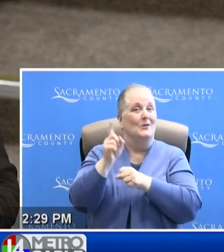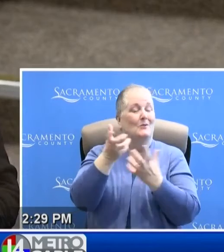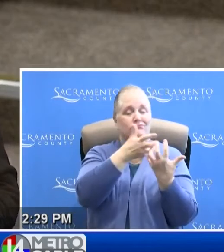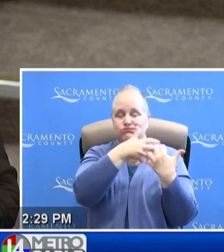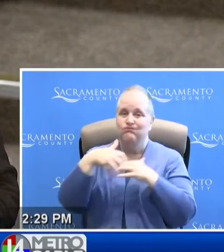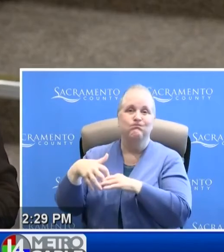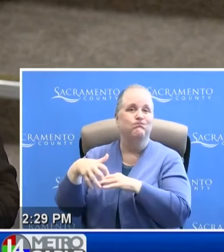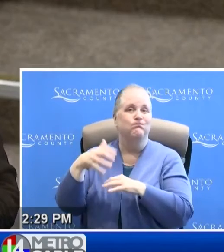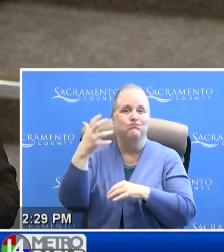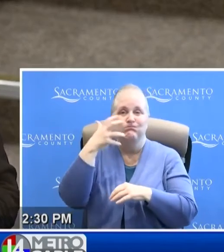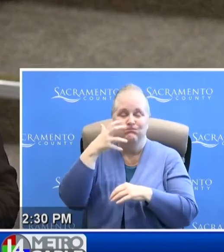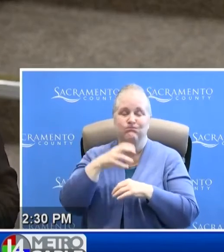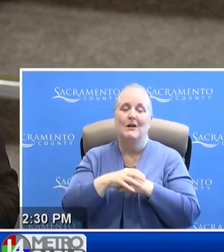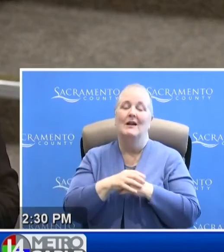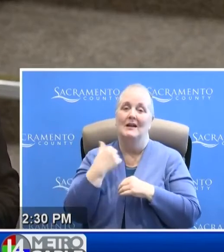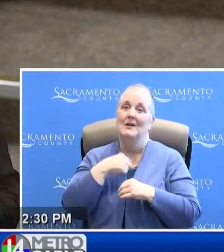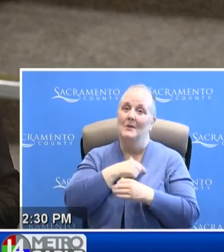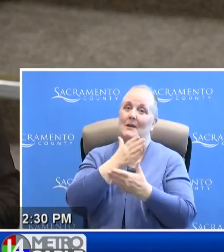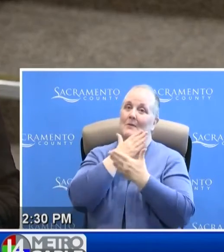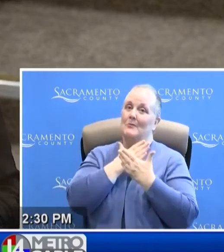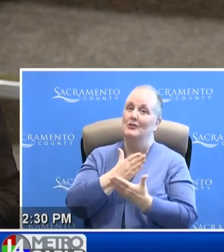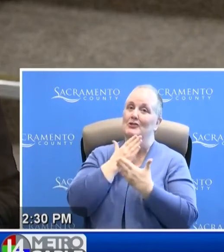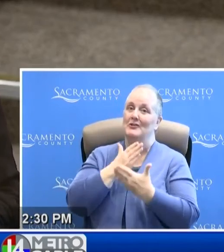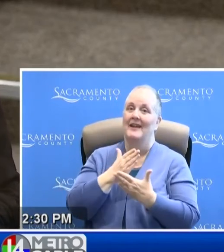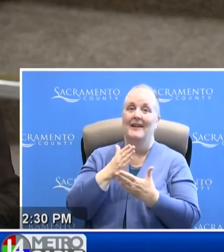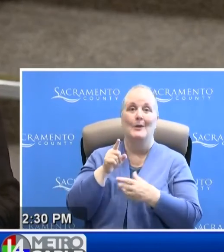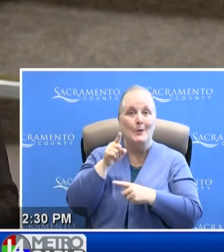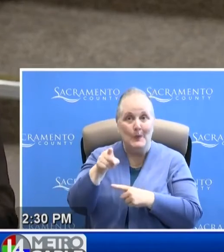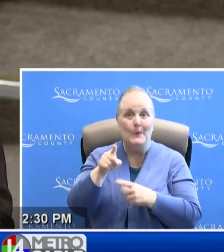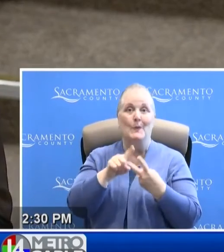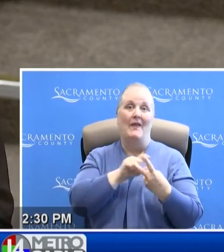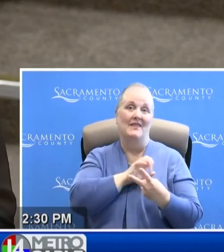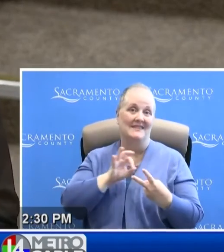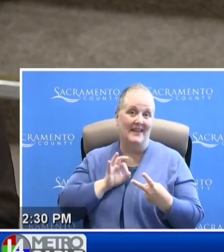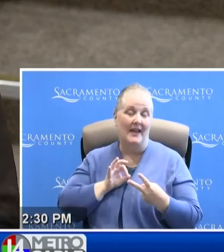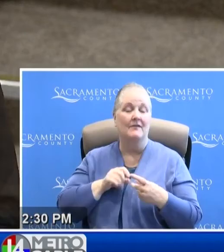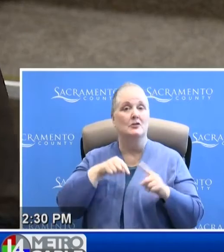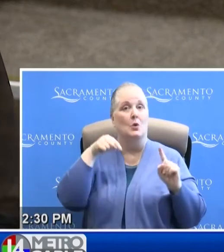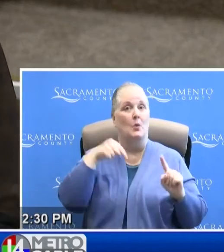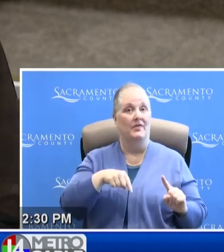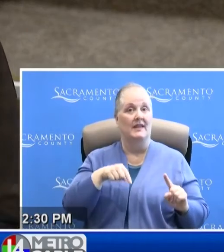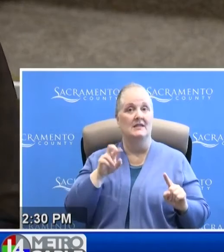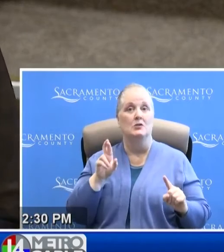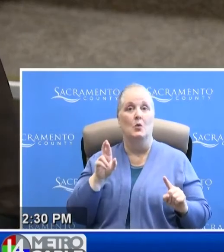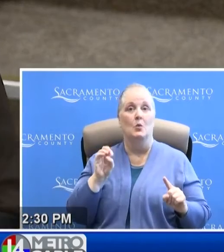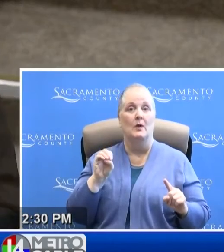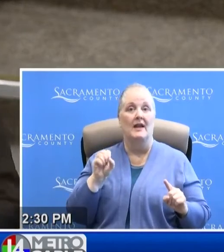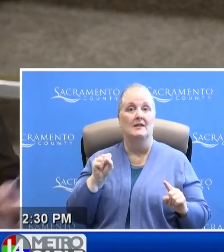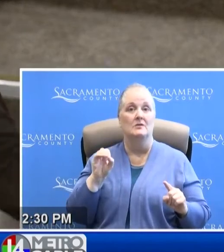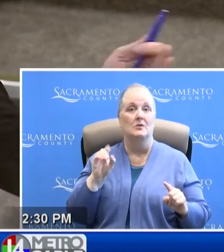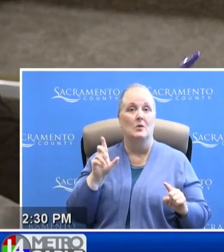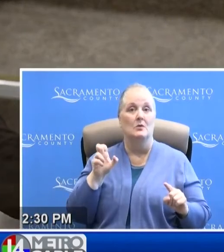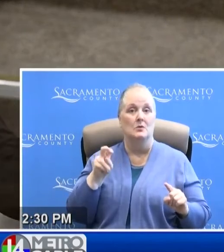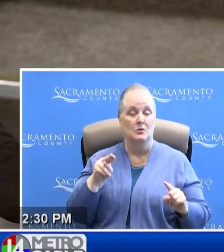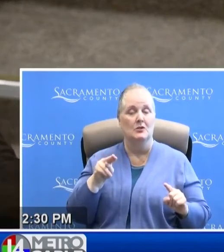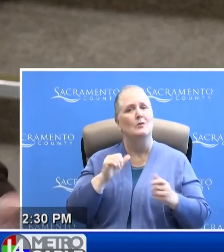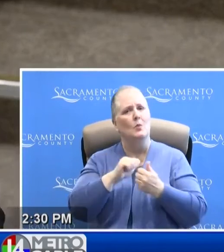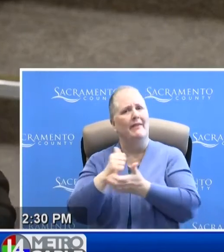And we appreciate all that you and all the staff did. There's this resolution at the Hill with the help of Natasha